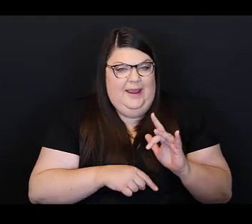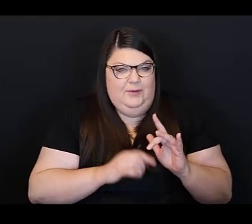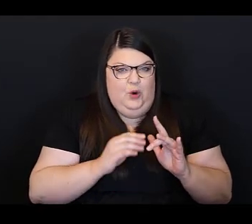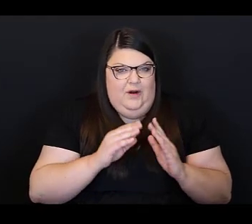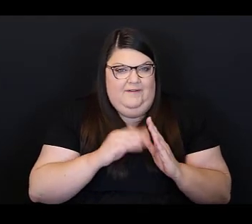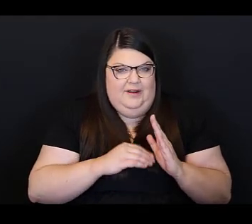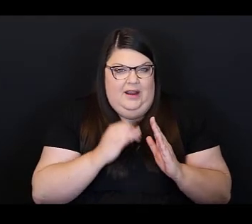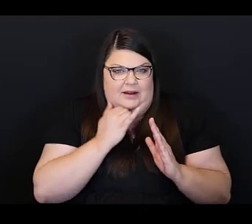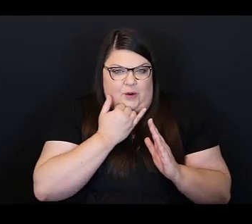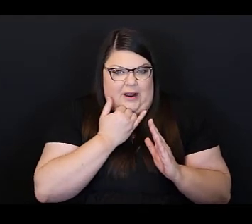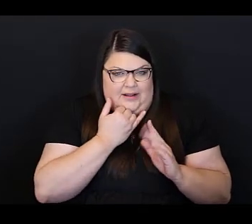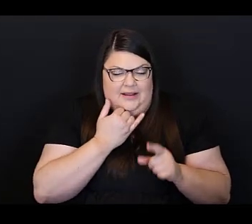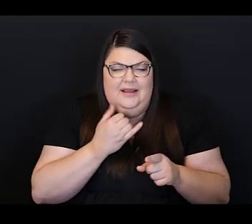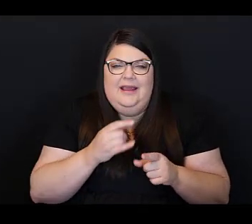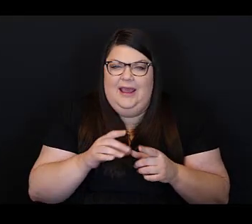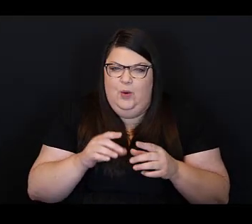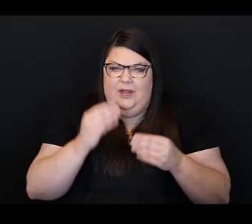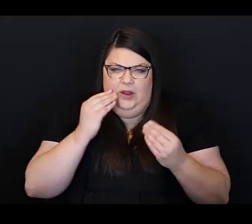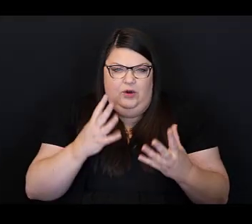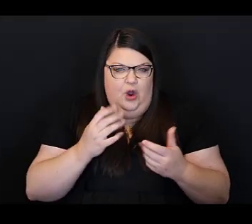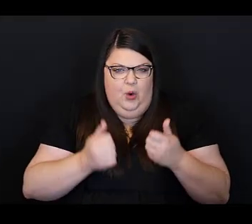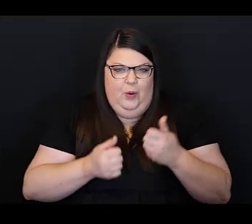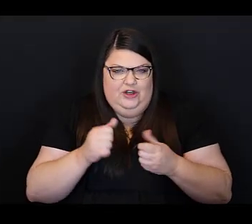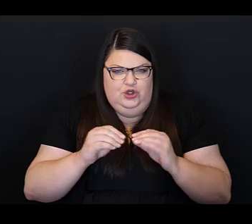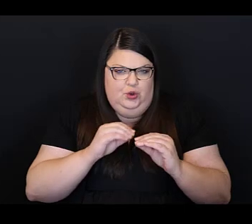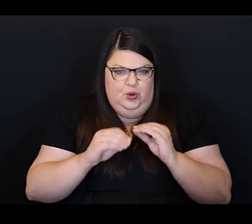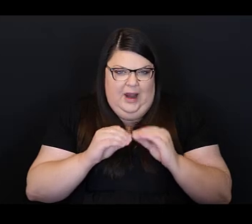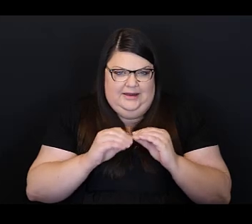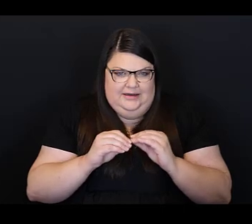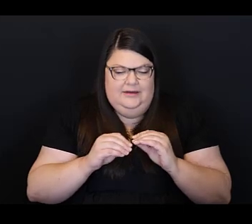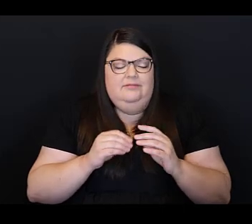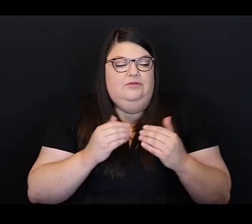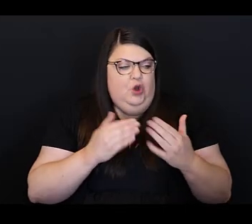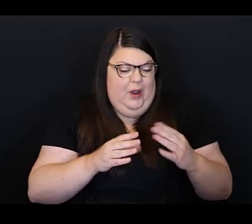The message will let you know what needs to be corrected. Correct any fields that require